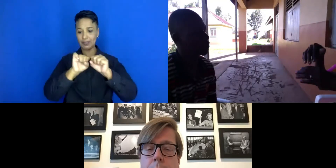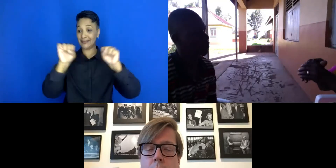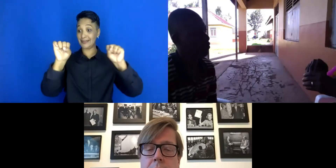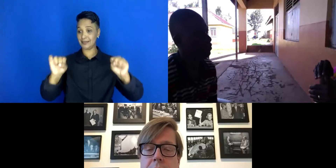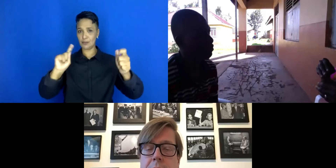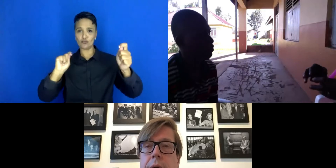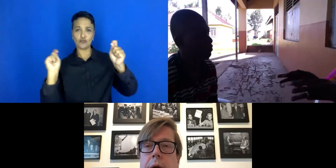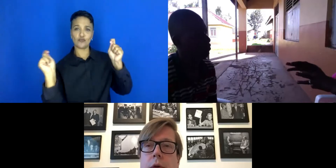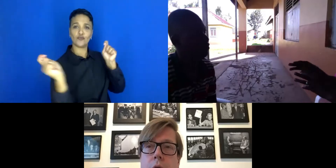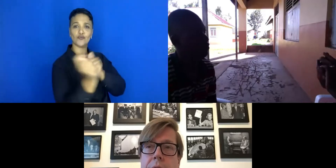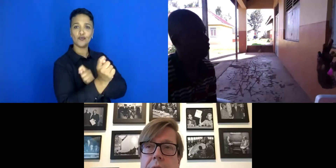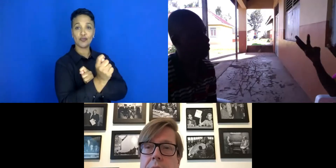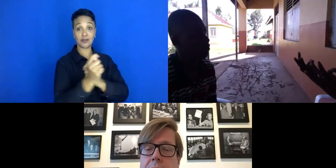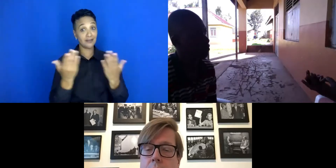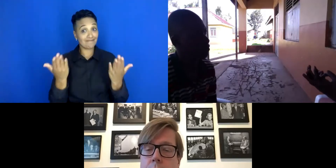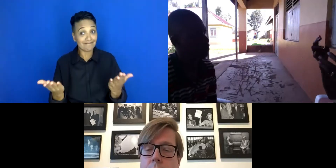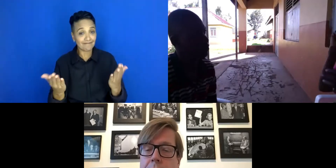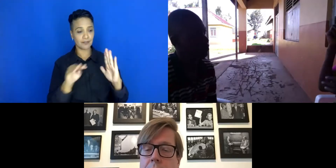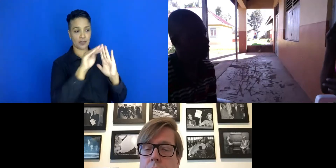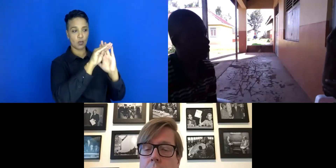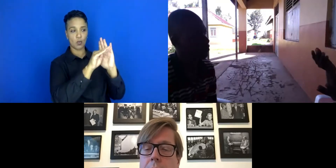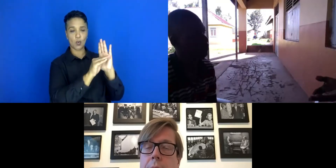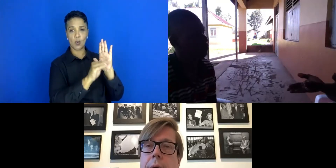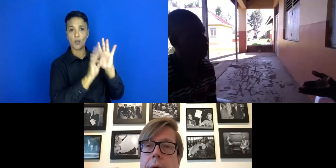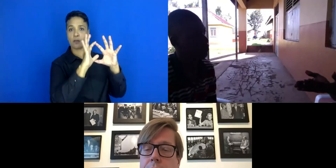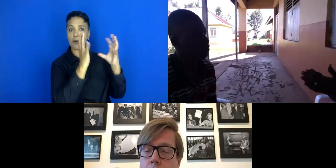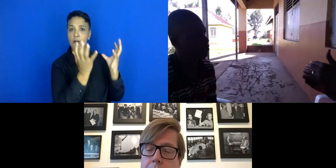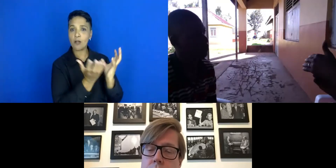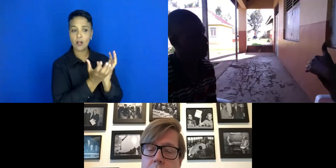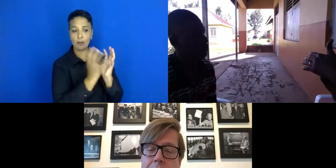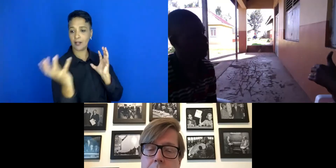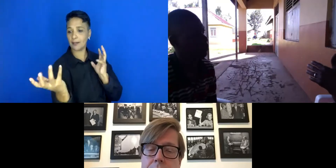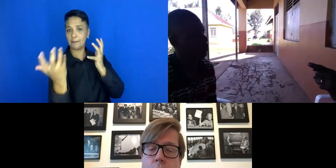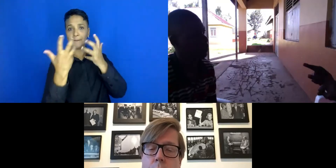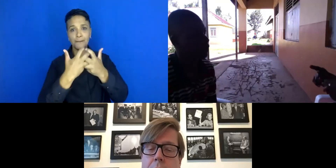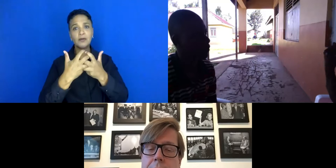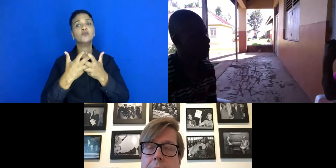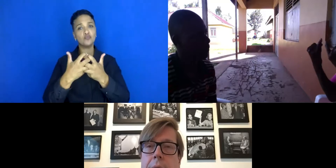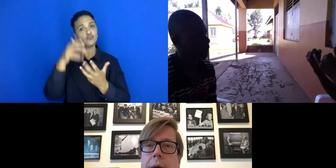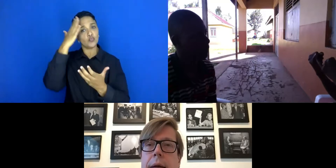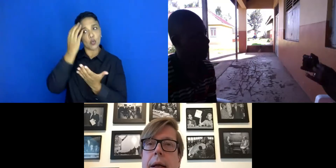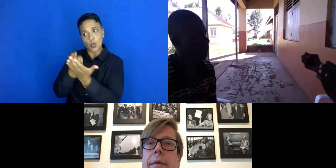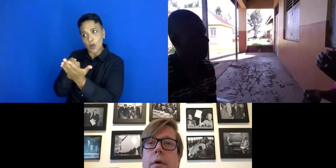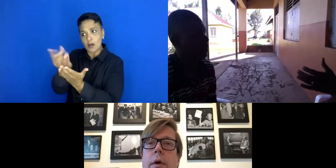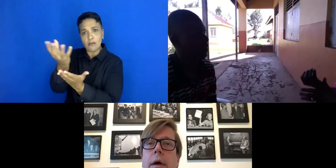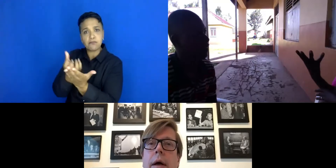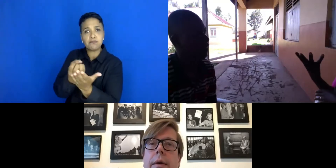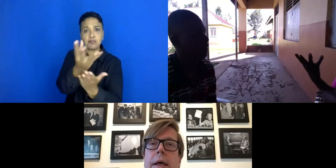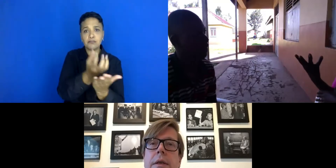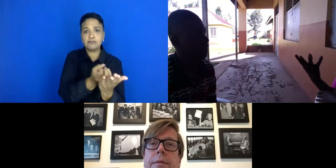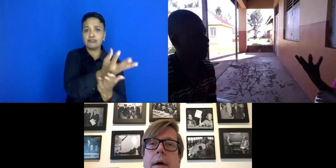policies services communication and information had been formulated and delivered thus far